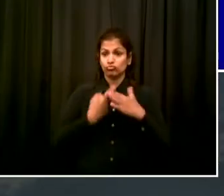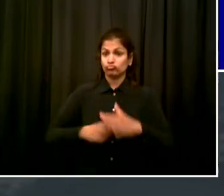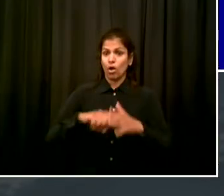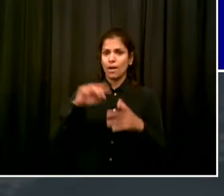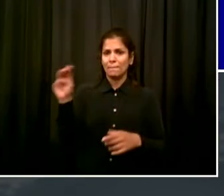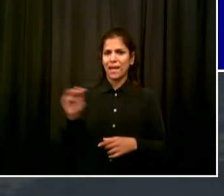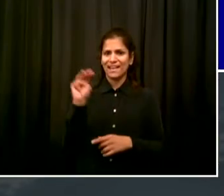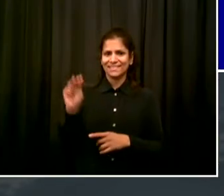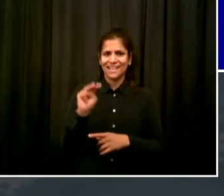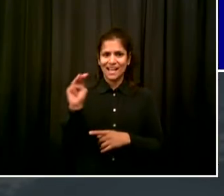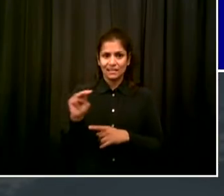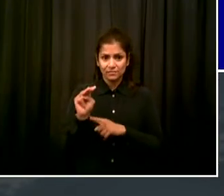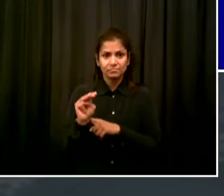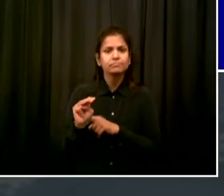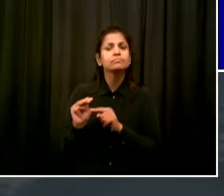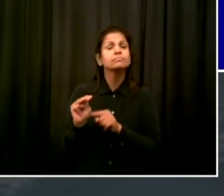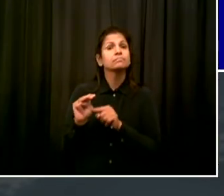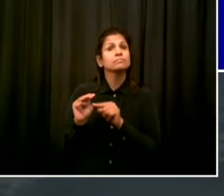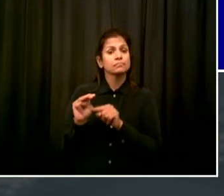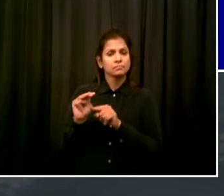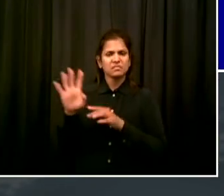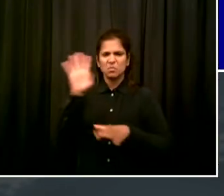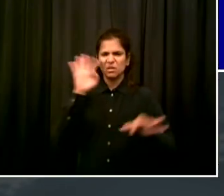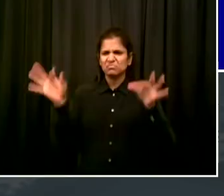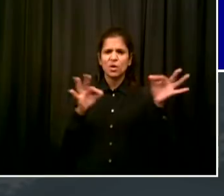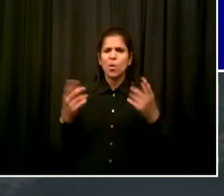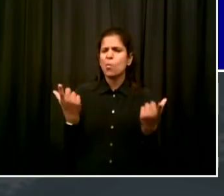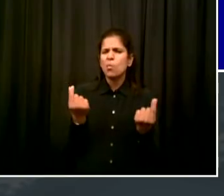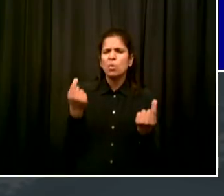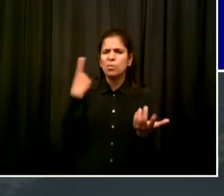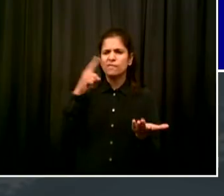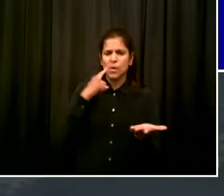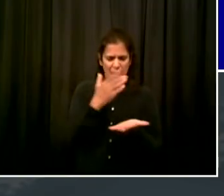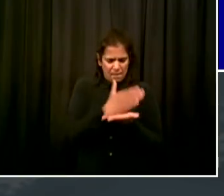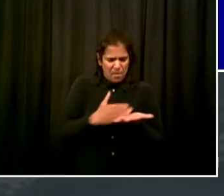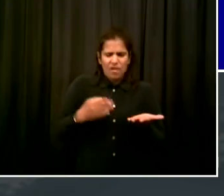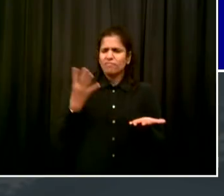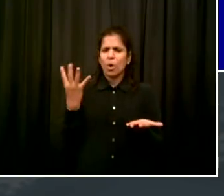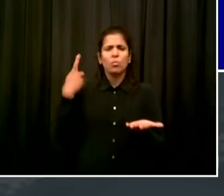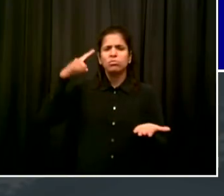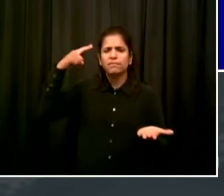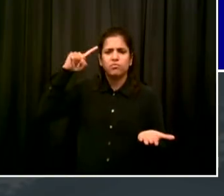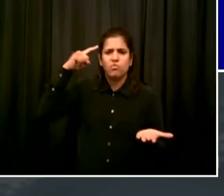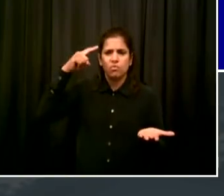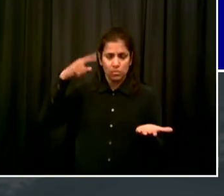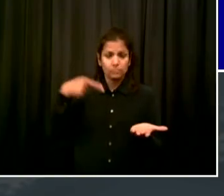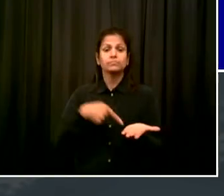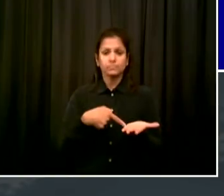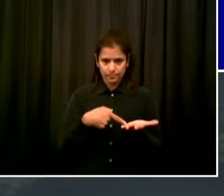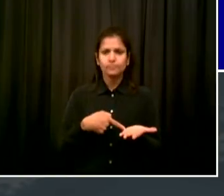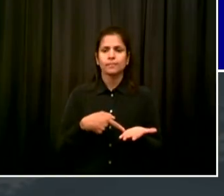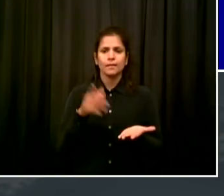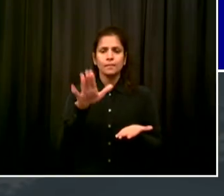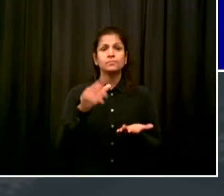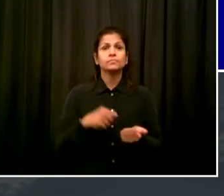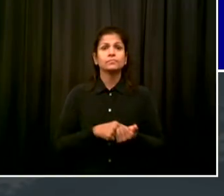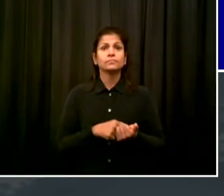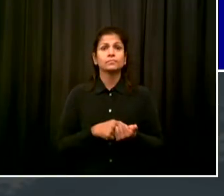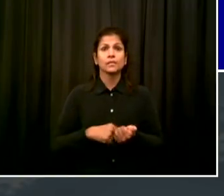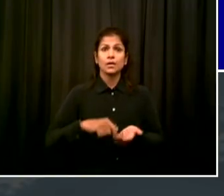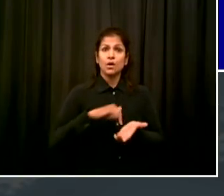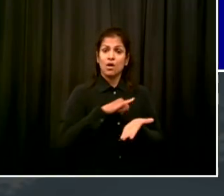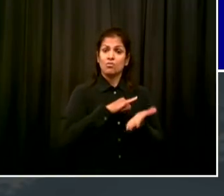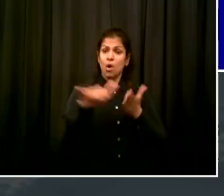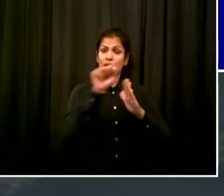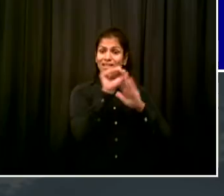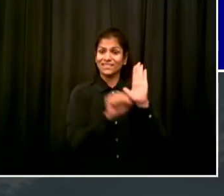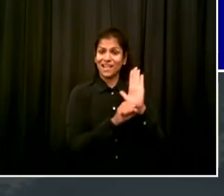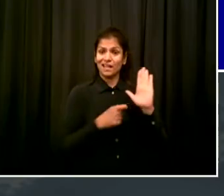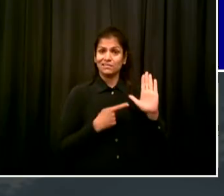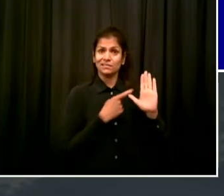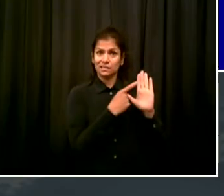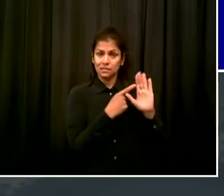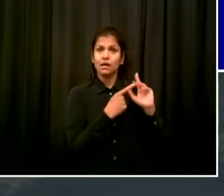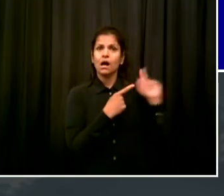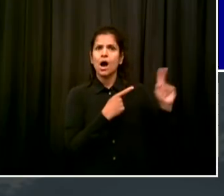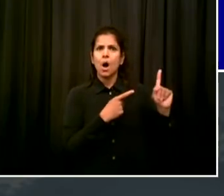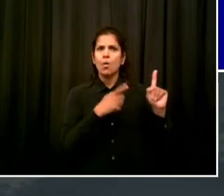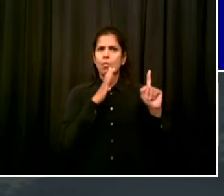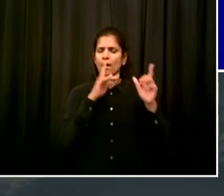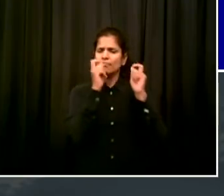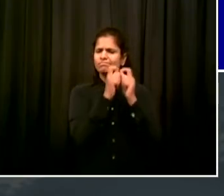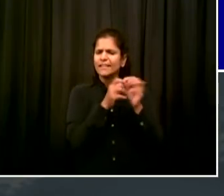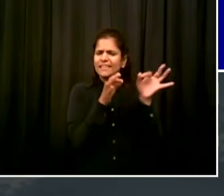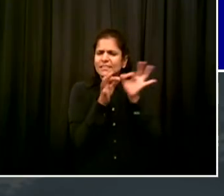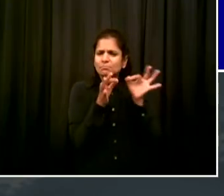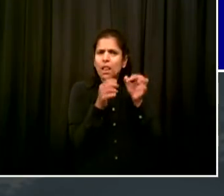FDIFERENT TOPIC,